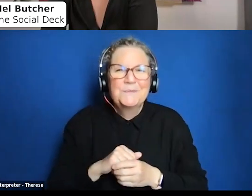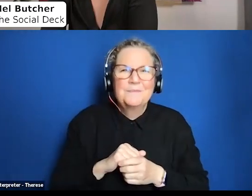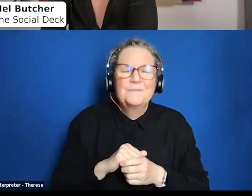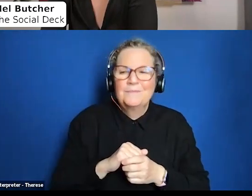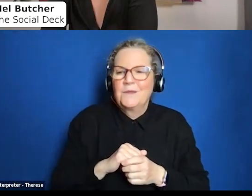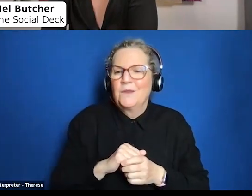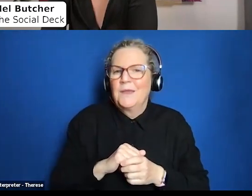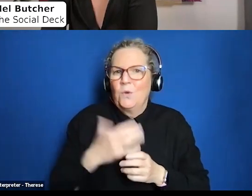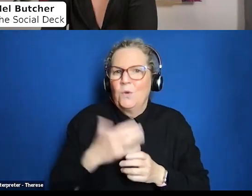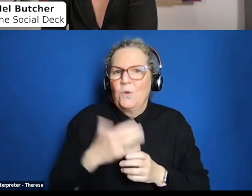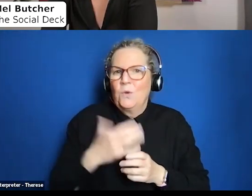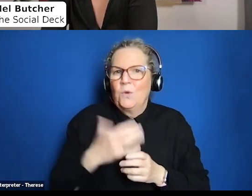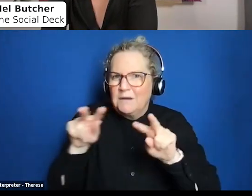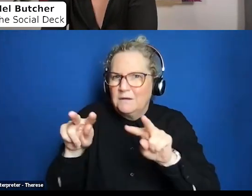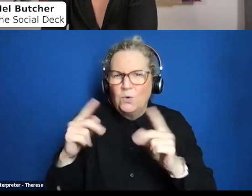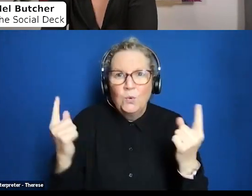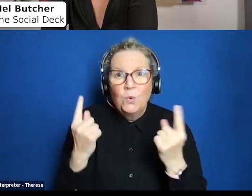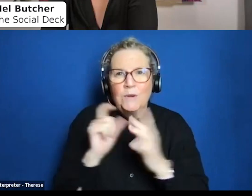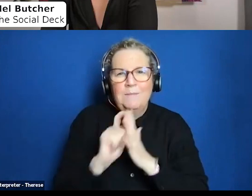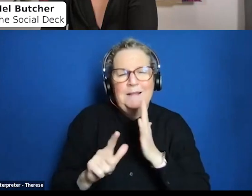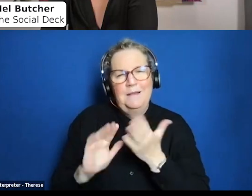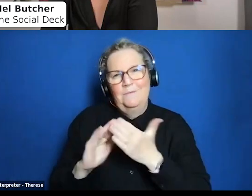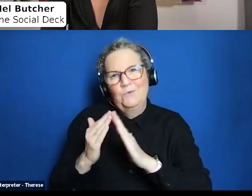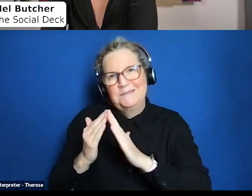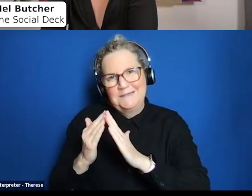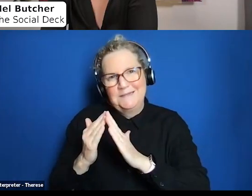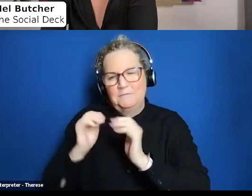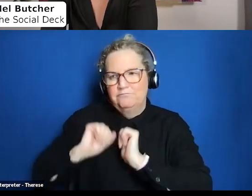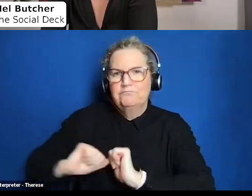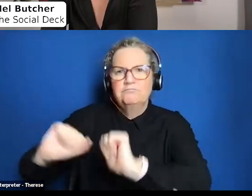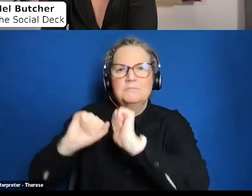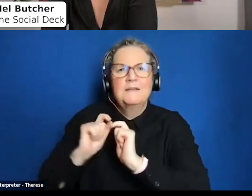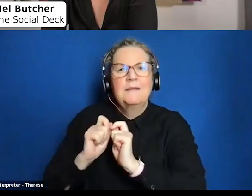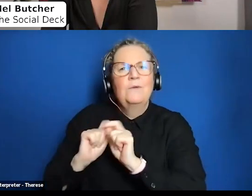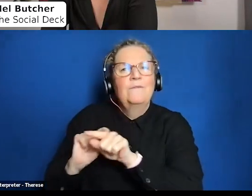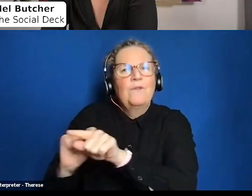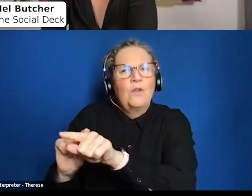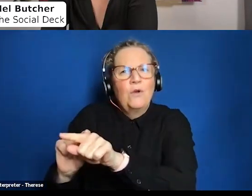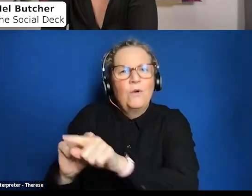and dictated by the disability community according to their values. And that's why I use the word ethics.